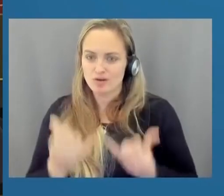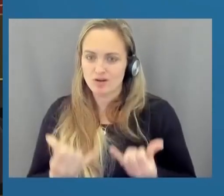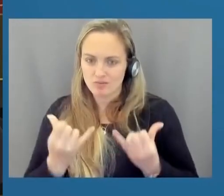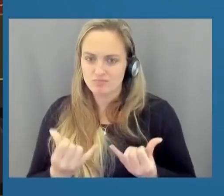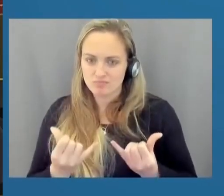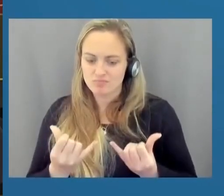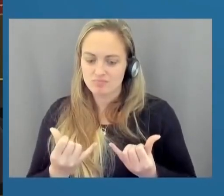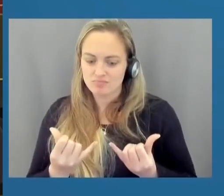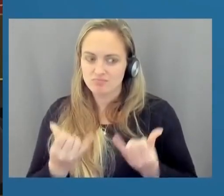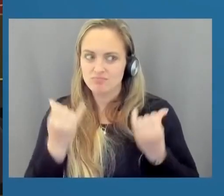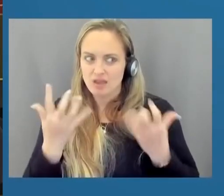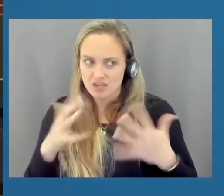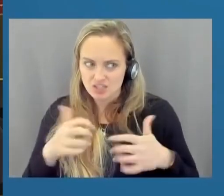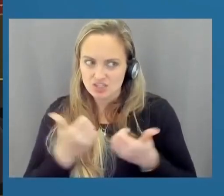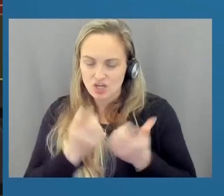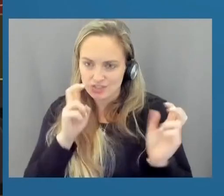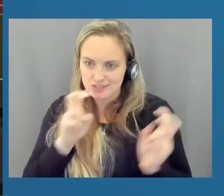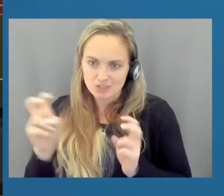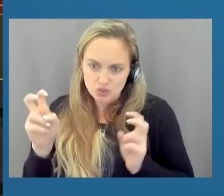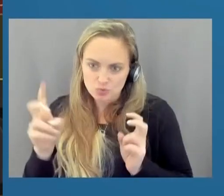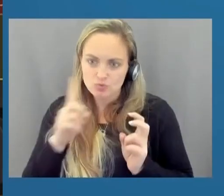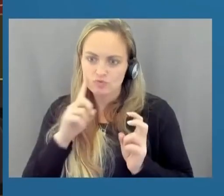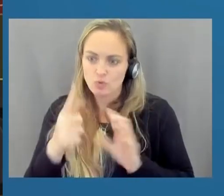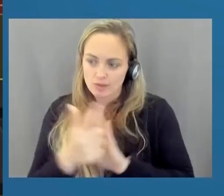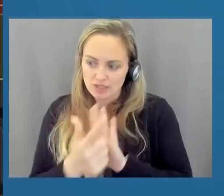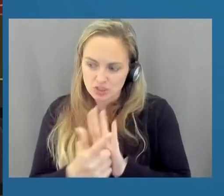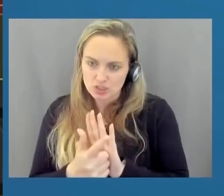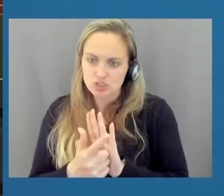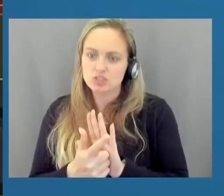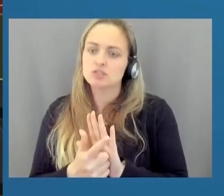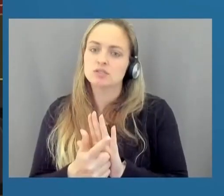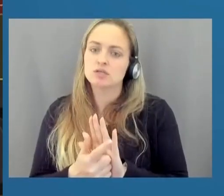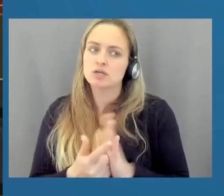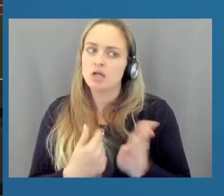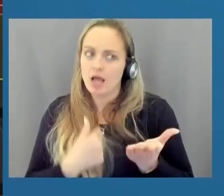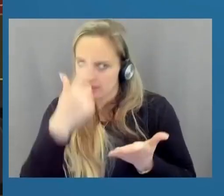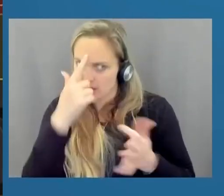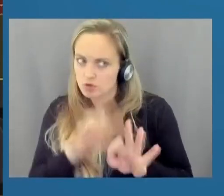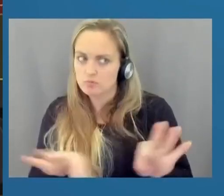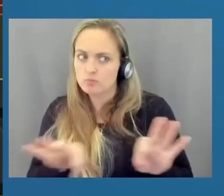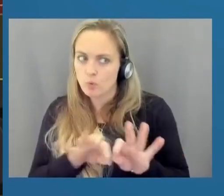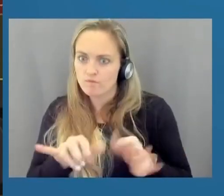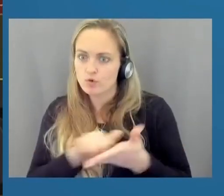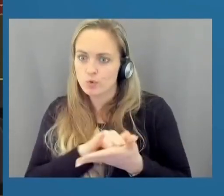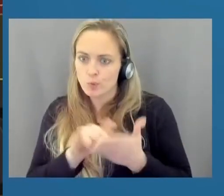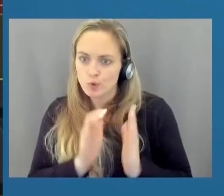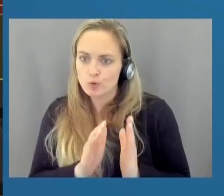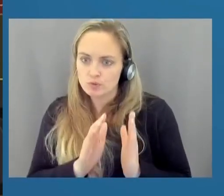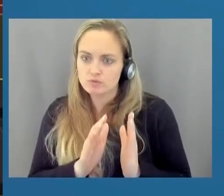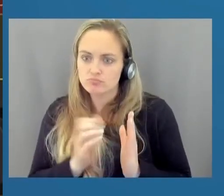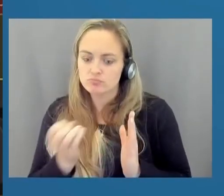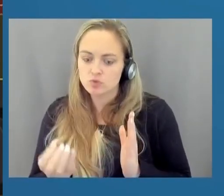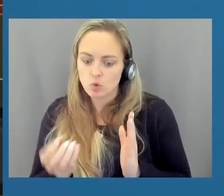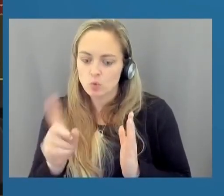Challenging issues for the legislature that I believe are important for New Yorkers, so it takes time to